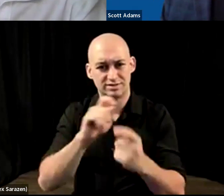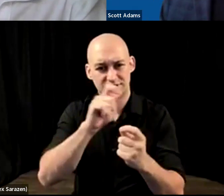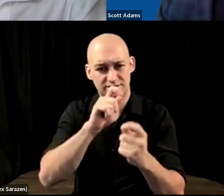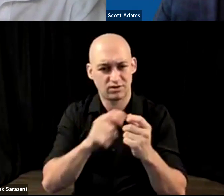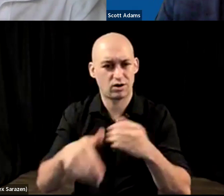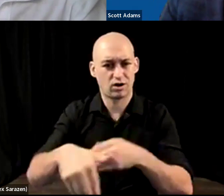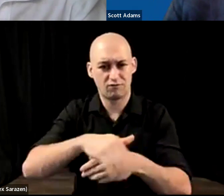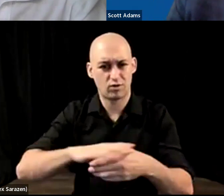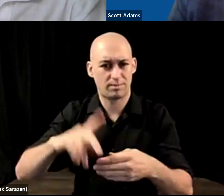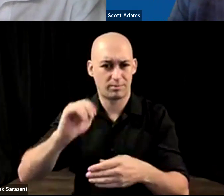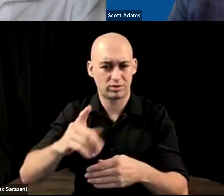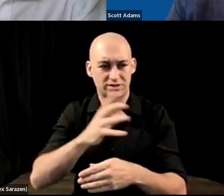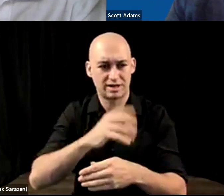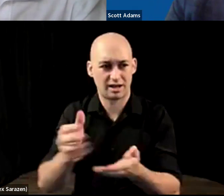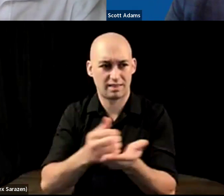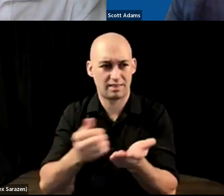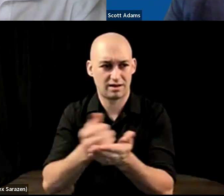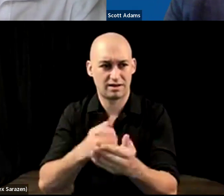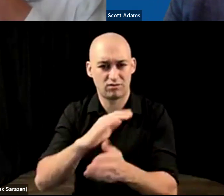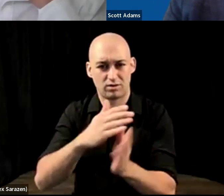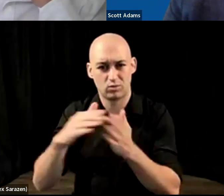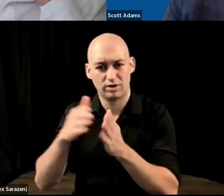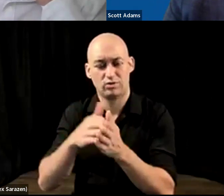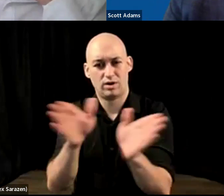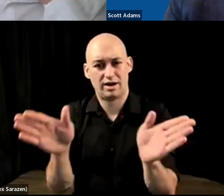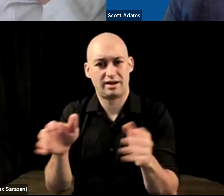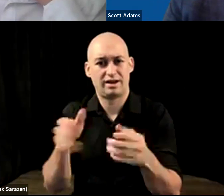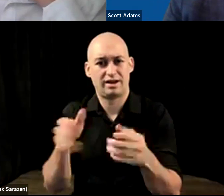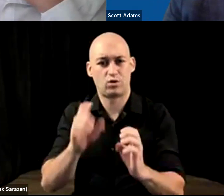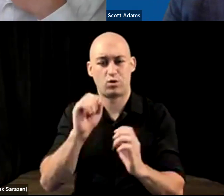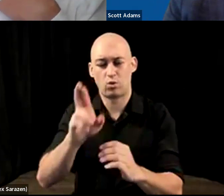a collective community wide effort or to be an individual organizational basis?.. And it